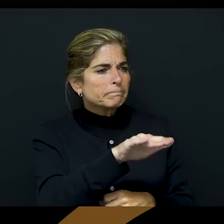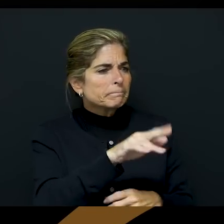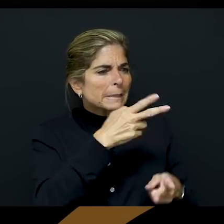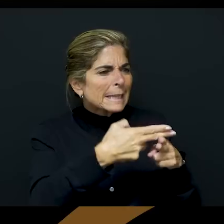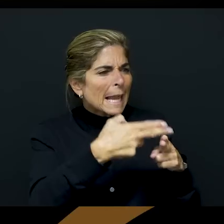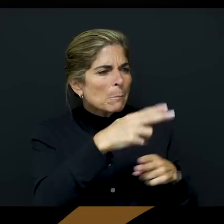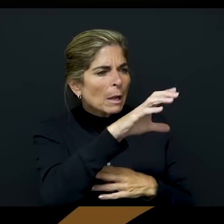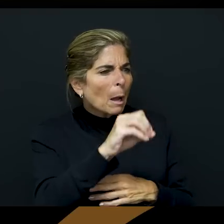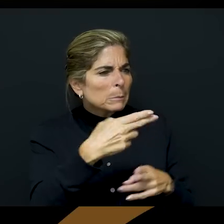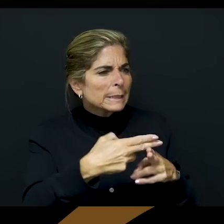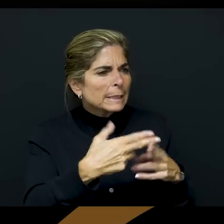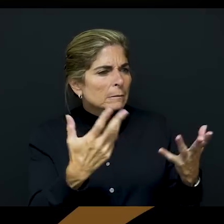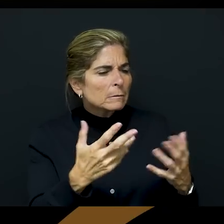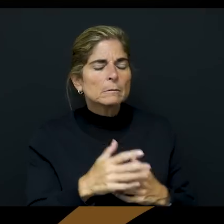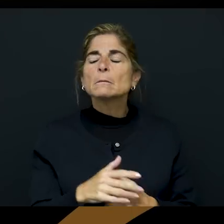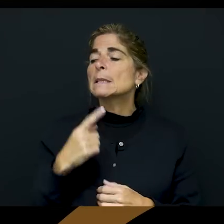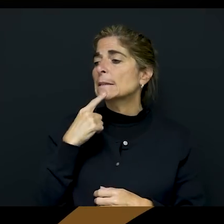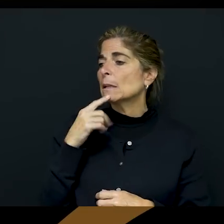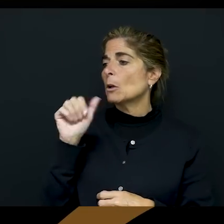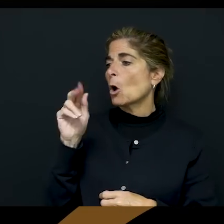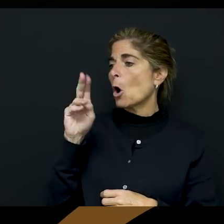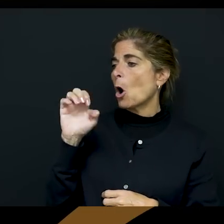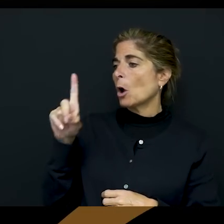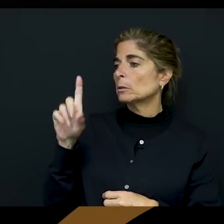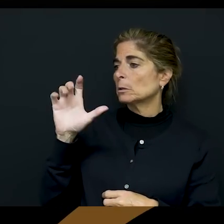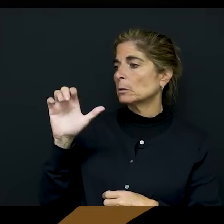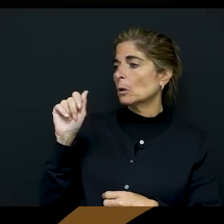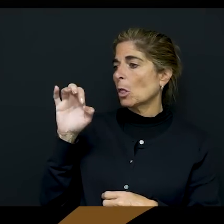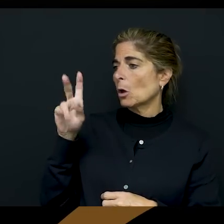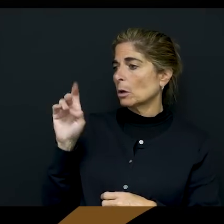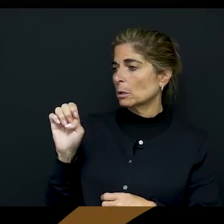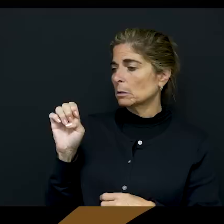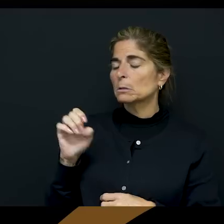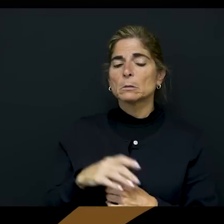And I asked him, which company do you work for? And he said, Arnold Clark.